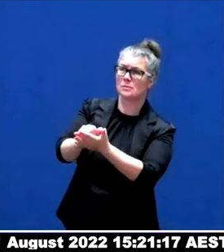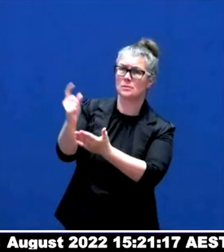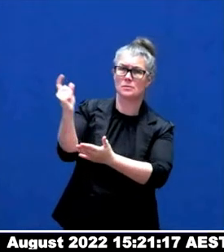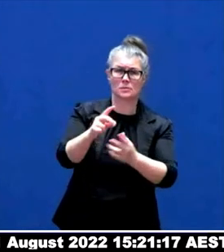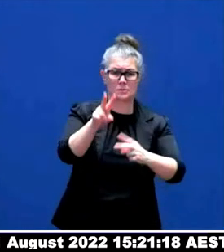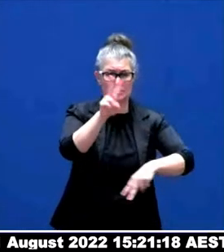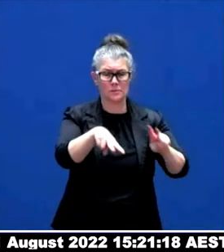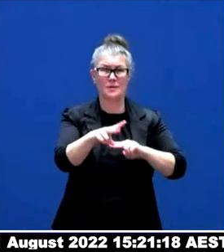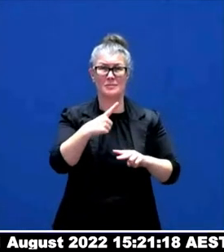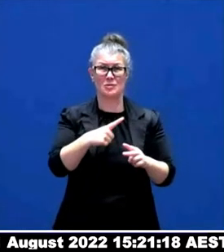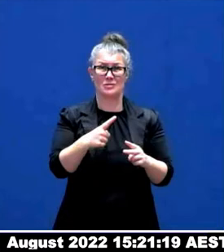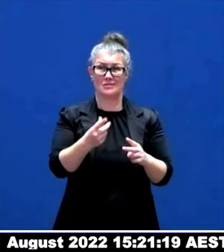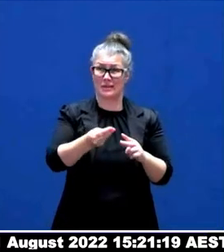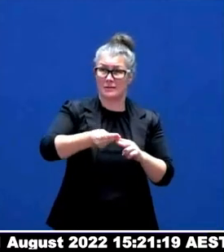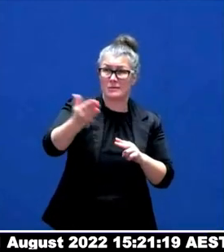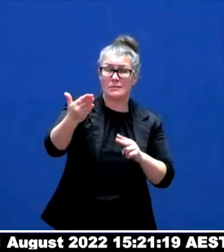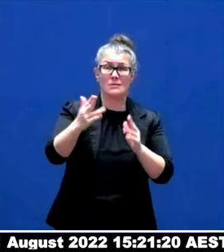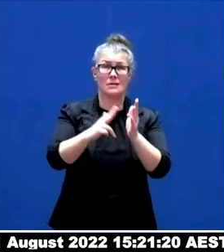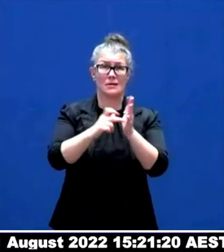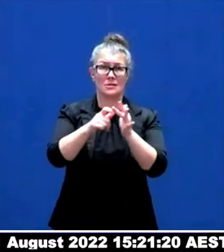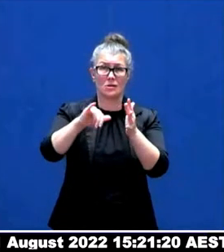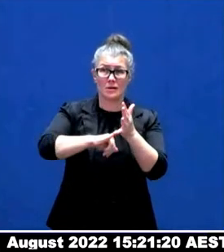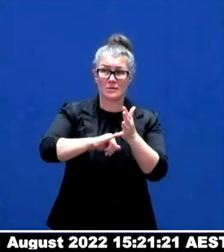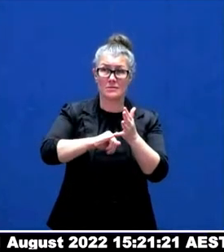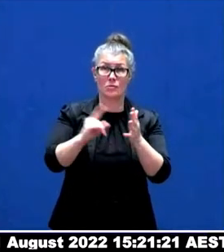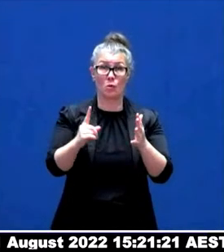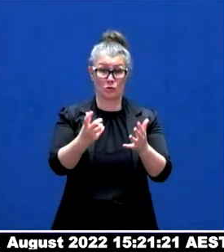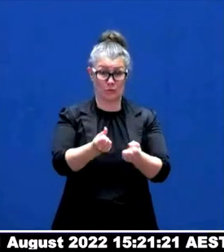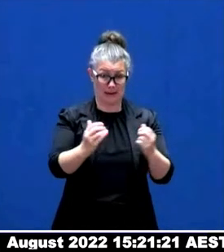a submission to the NDIS which would be to get housing which would qualify for the